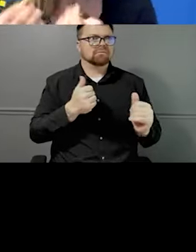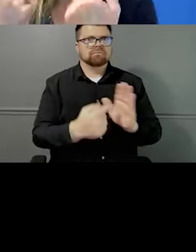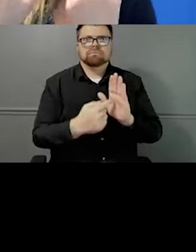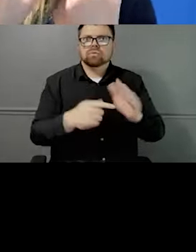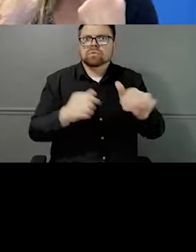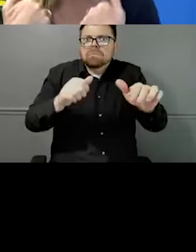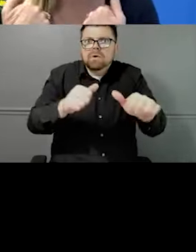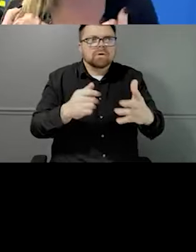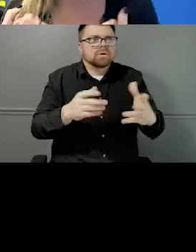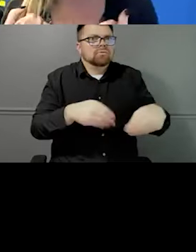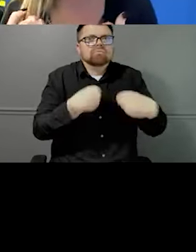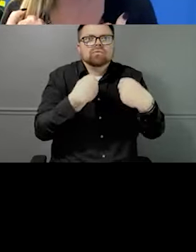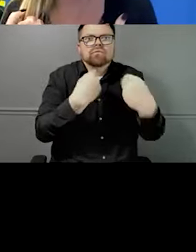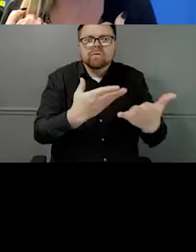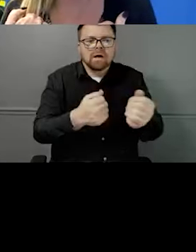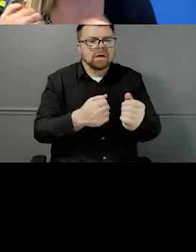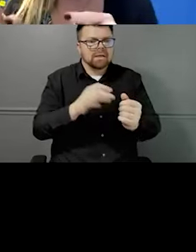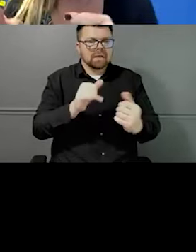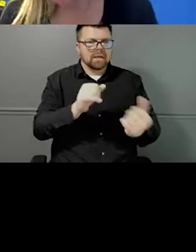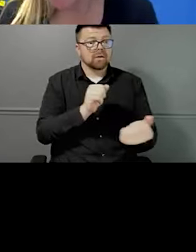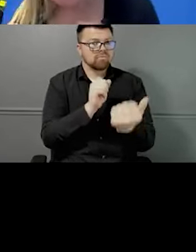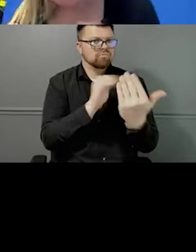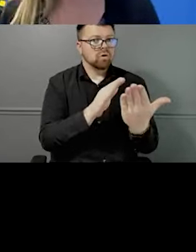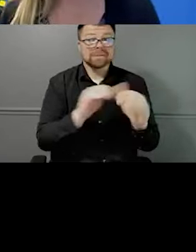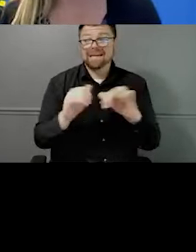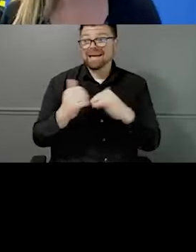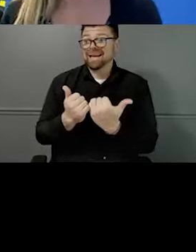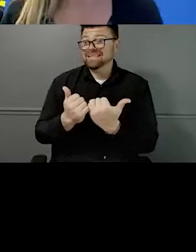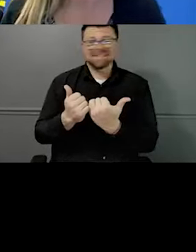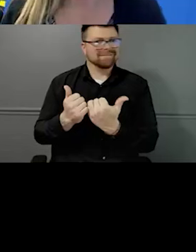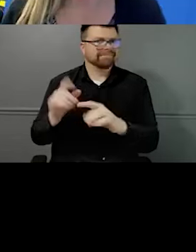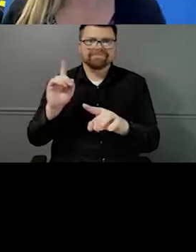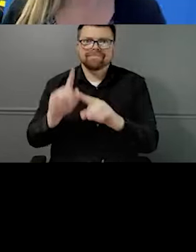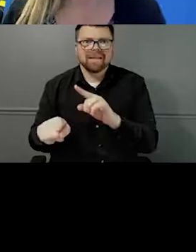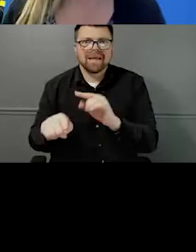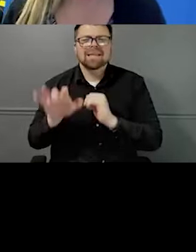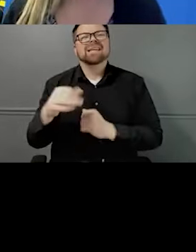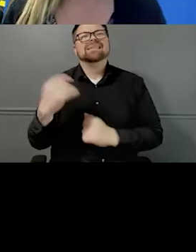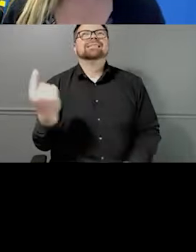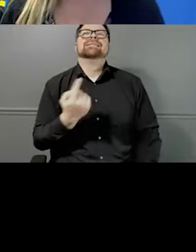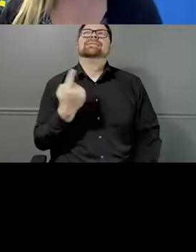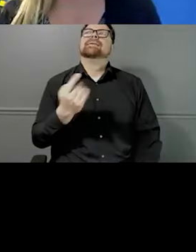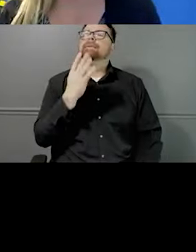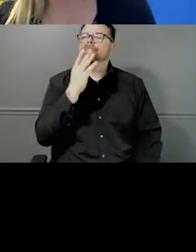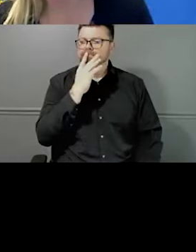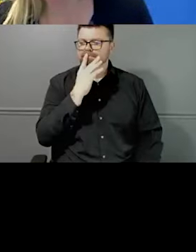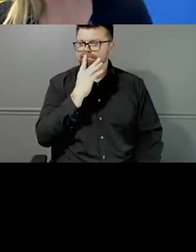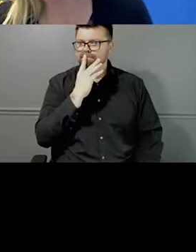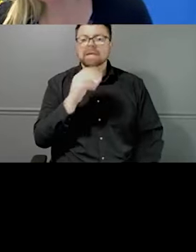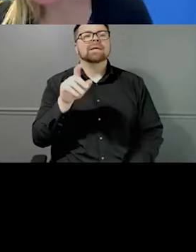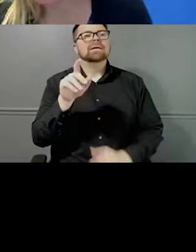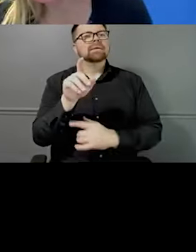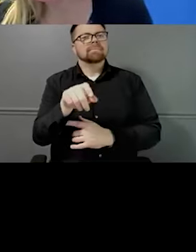The agencies can't do that for you. That is something that you are going to have to do yourself.